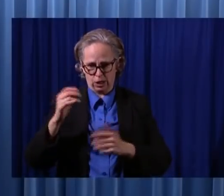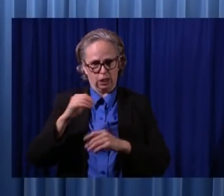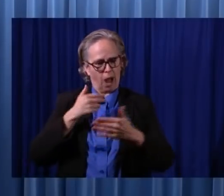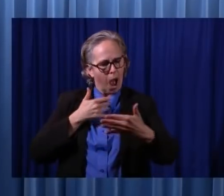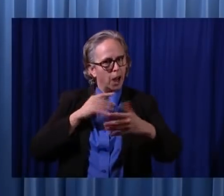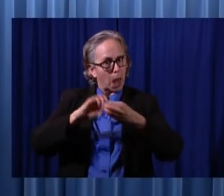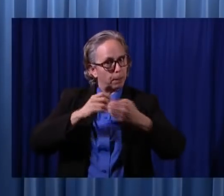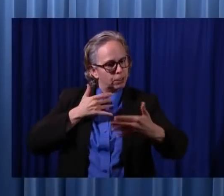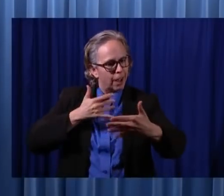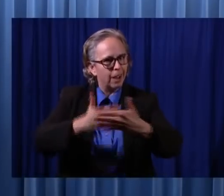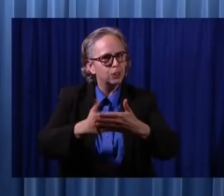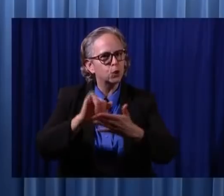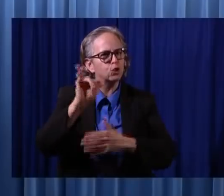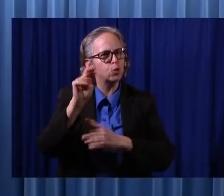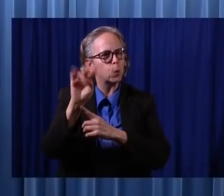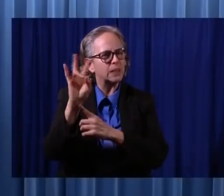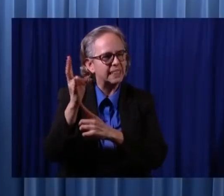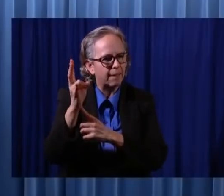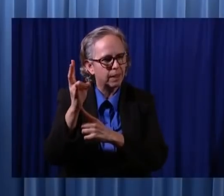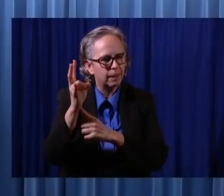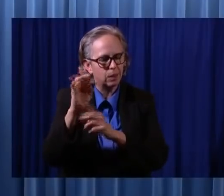SHOWED YOU IN THE DAYTON AREA